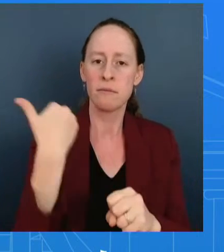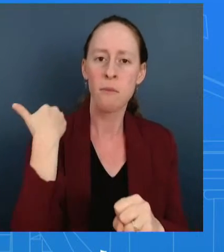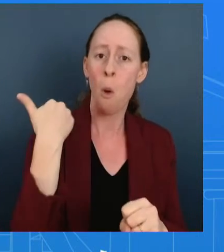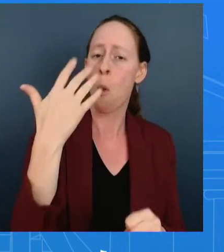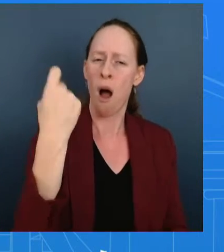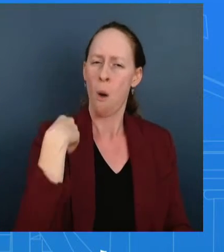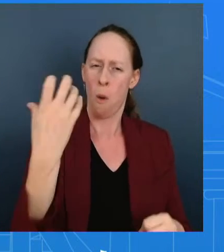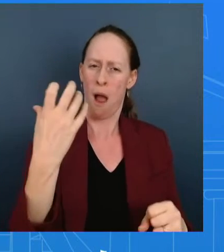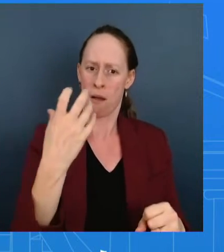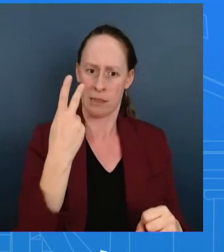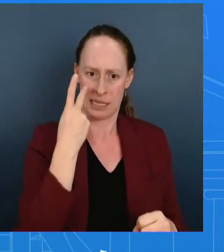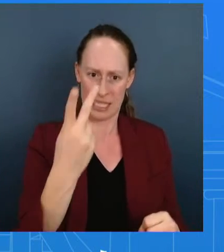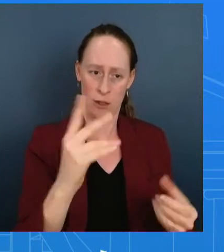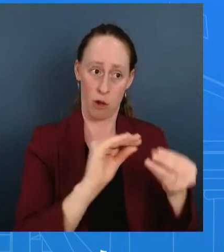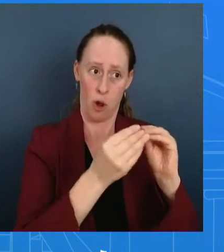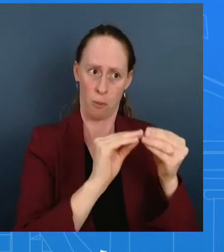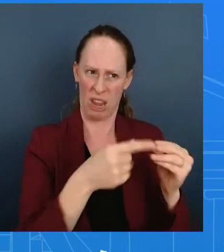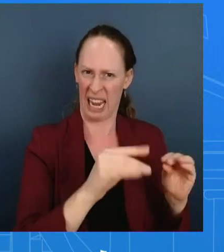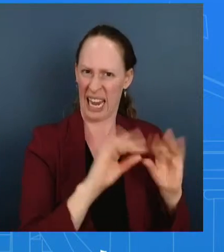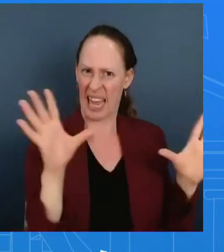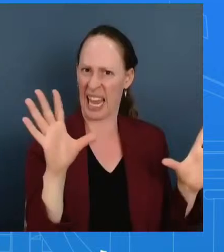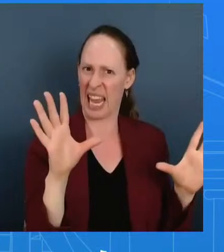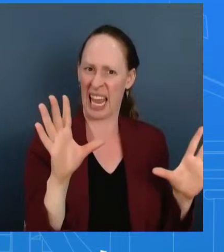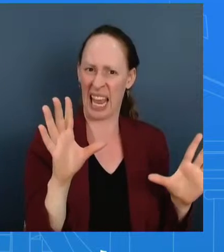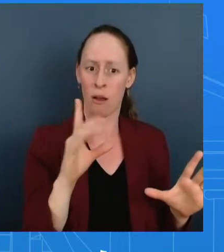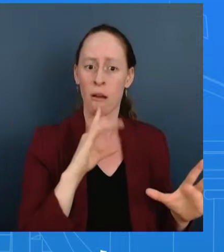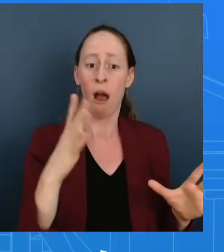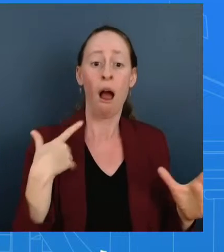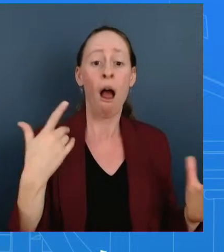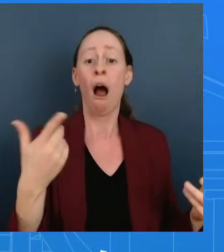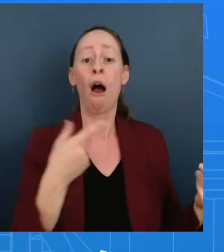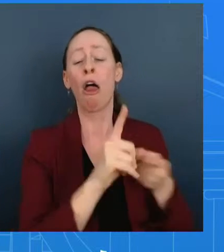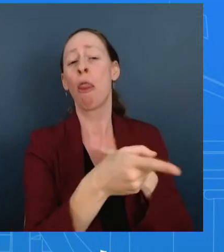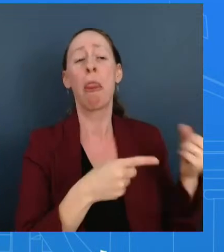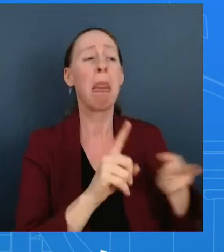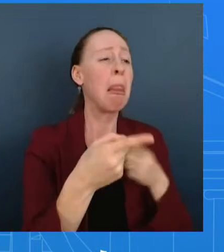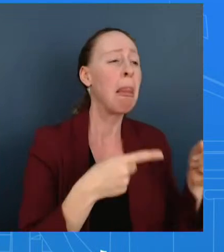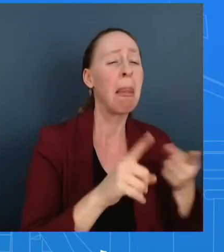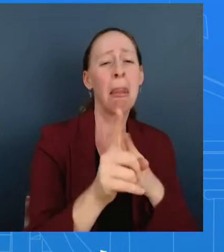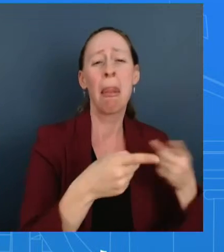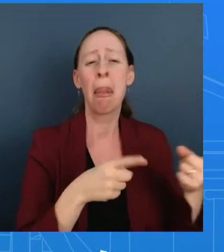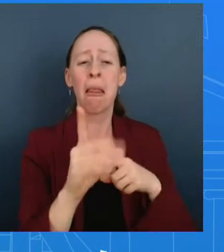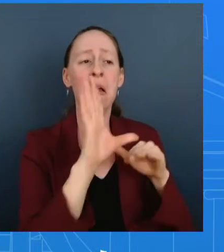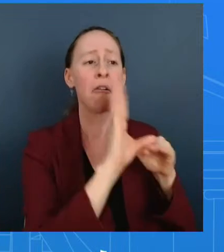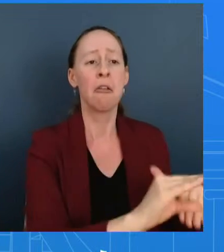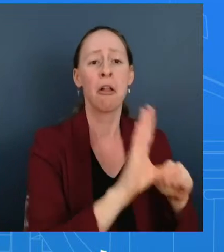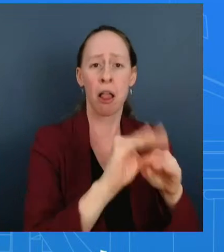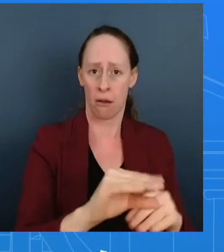and complaining and whining about it, President Biden invested in this Alliance. And he -- just the last three and a half years now,